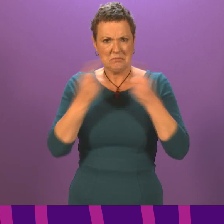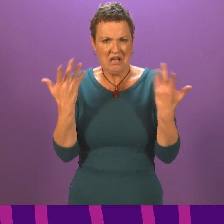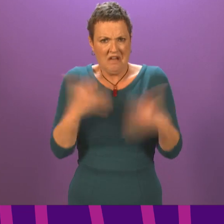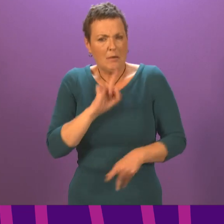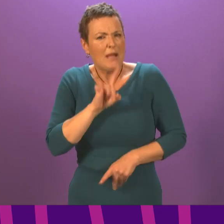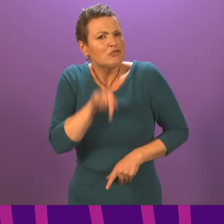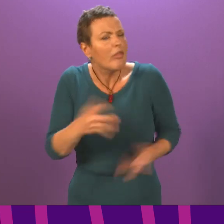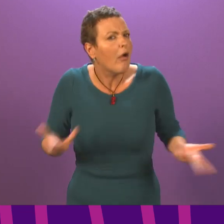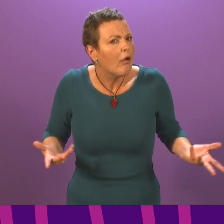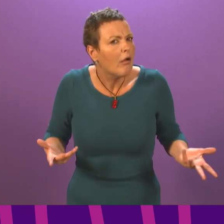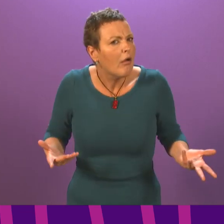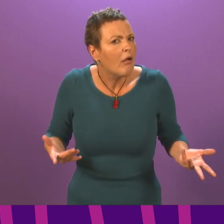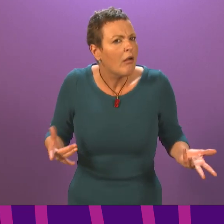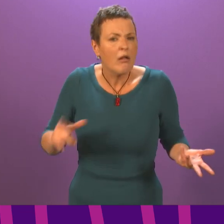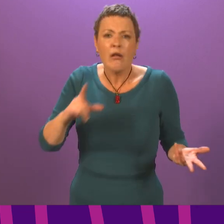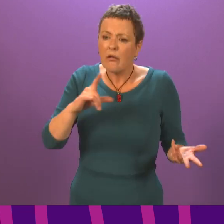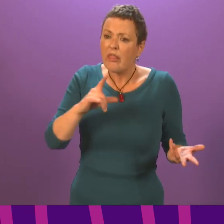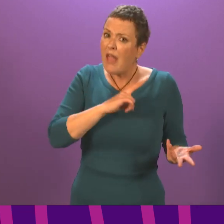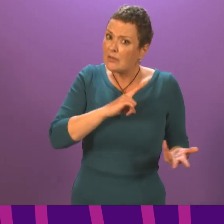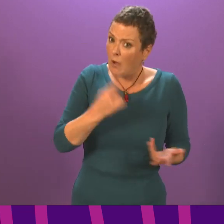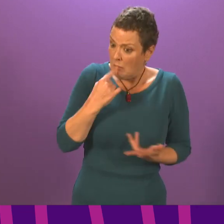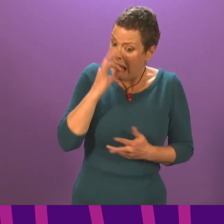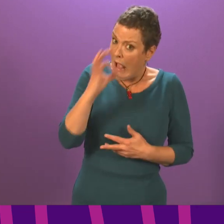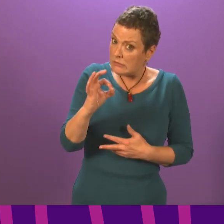Minister’s statement, I wonder whether she might have an opportunity at some point to